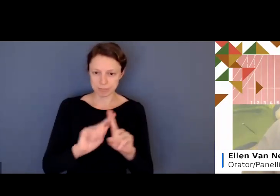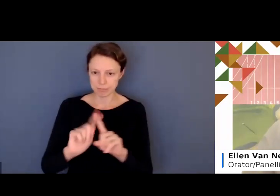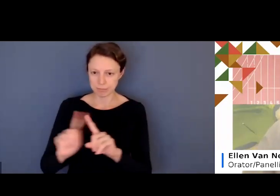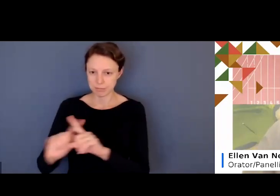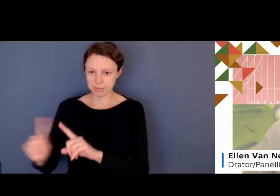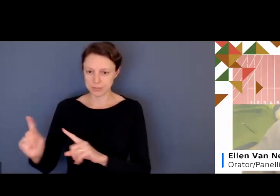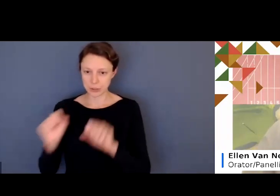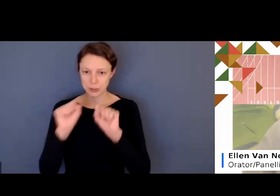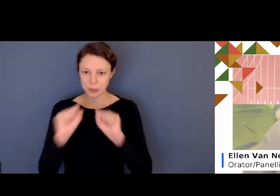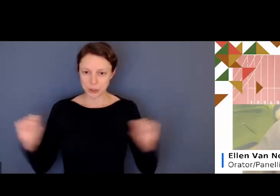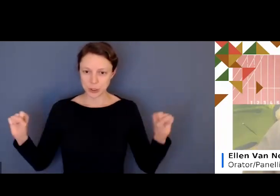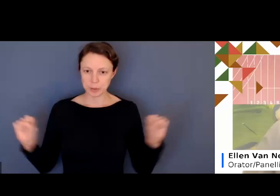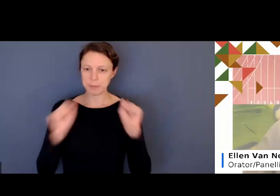Anywhere we train,